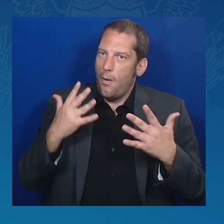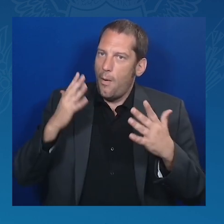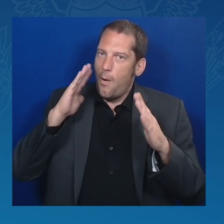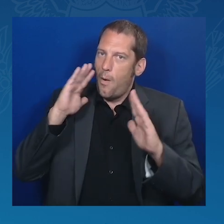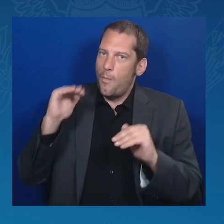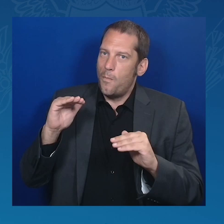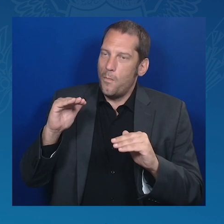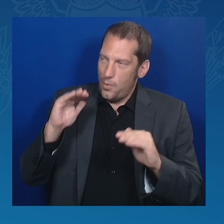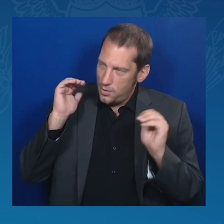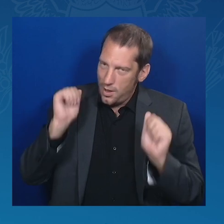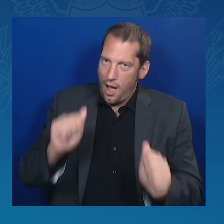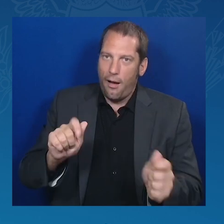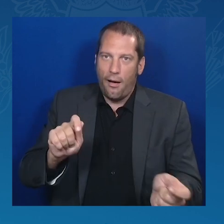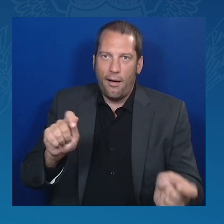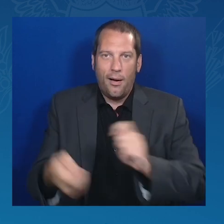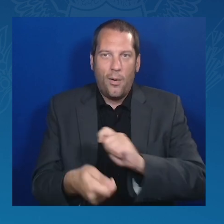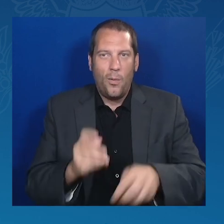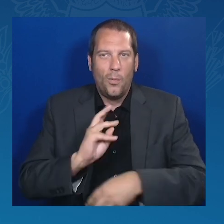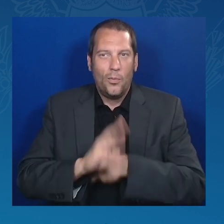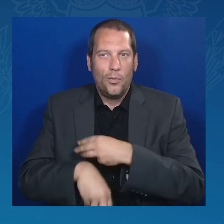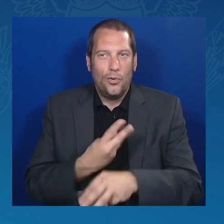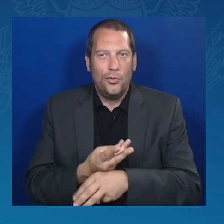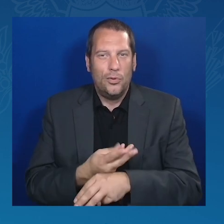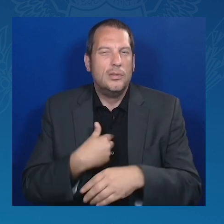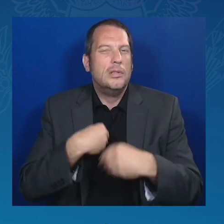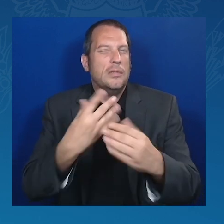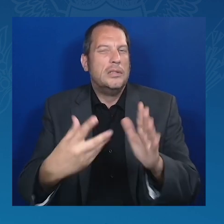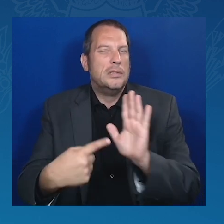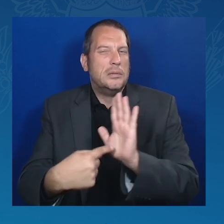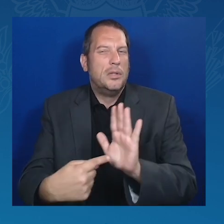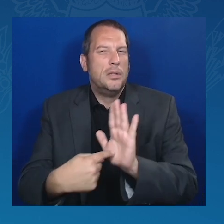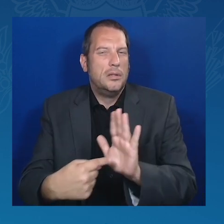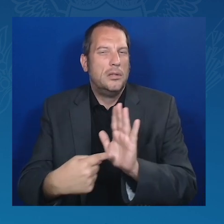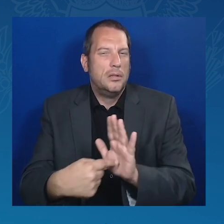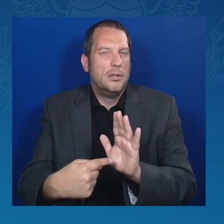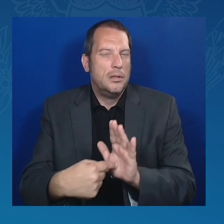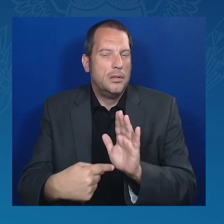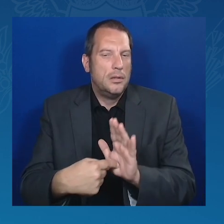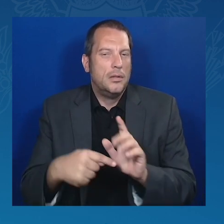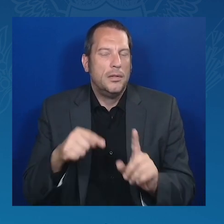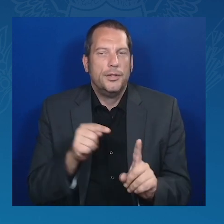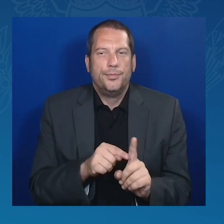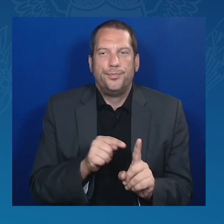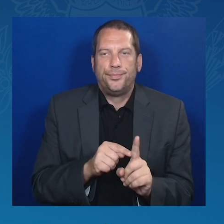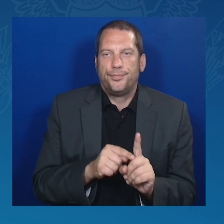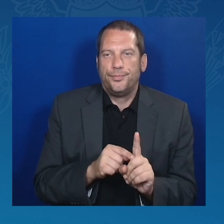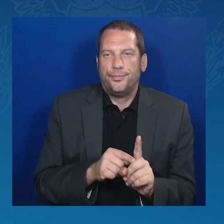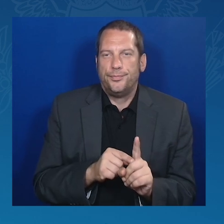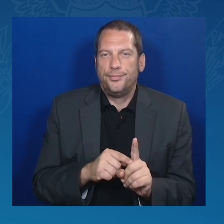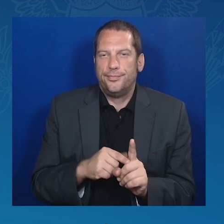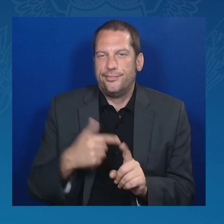that you've reminded me that should be talked about. So for years I've worked on the issue of maternal mortality.